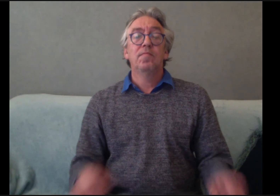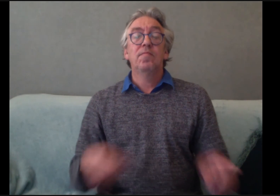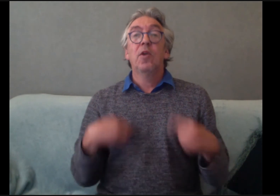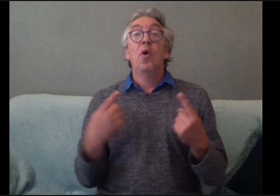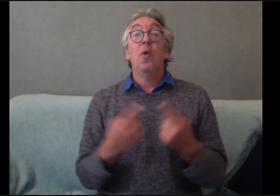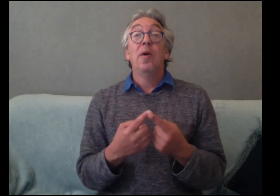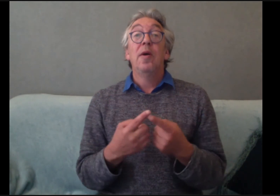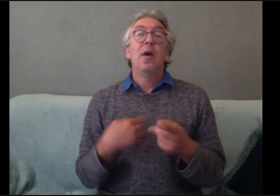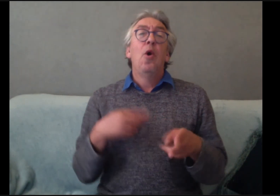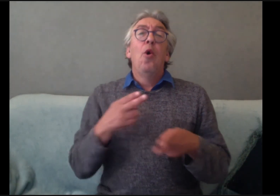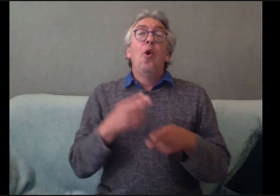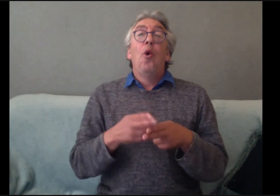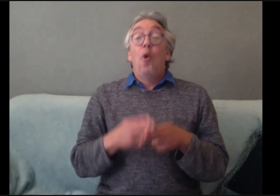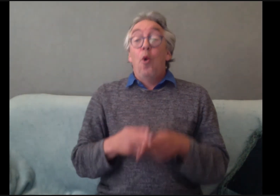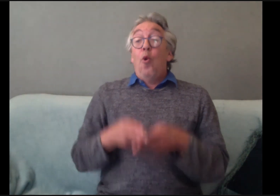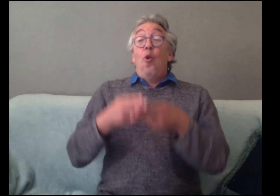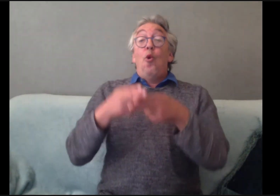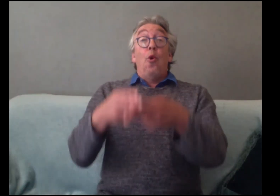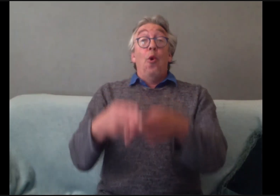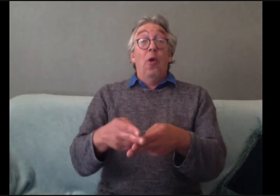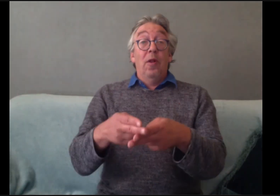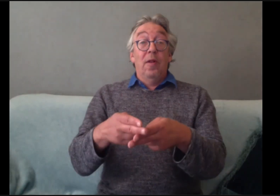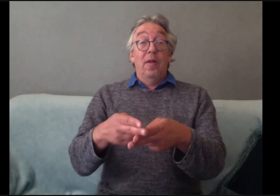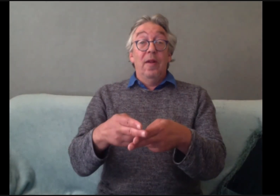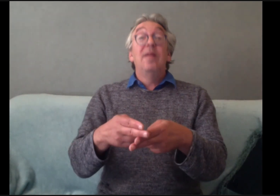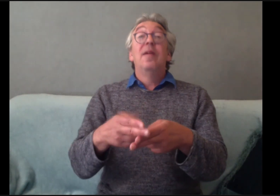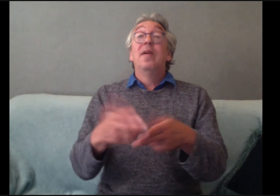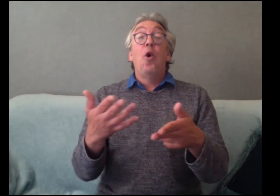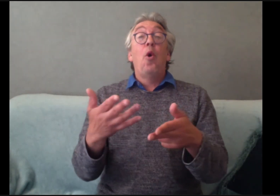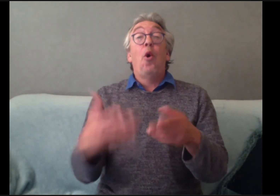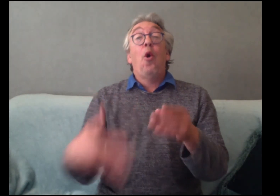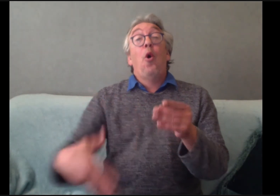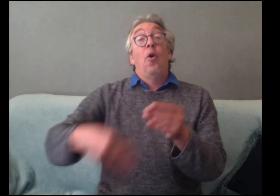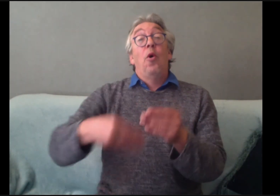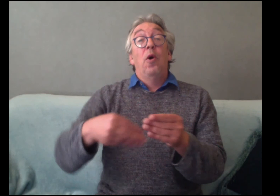in the current Solidarity Corps which will be for instance